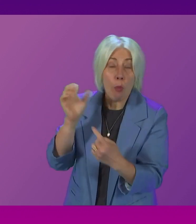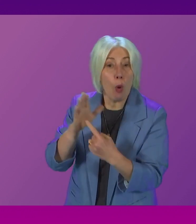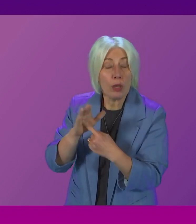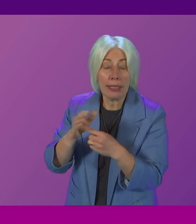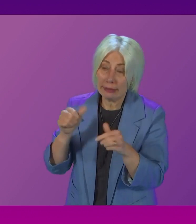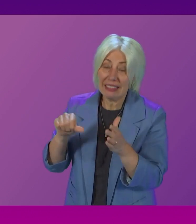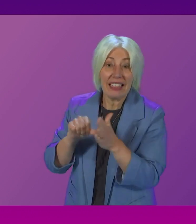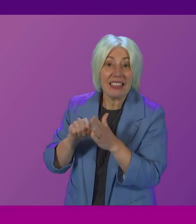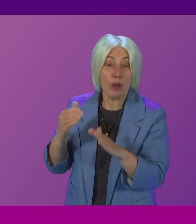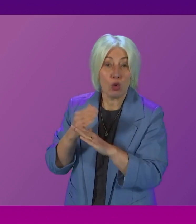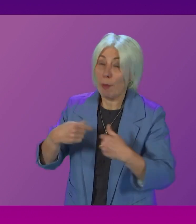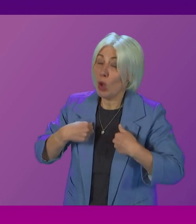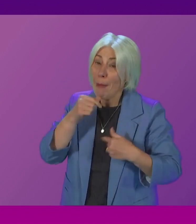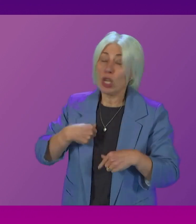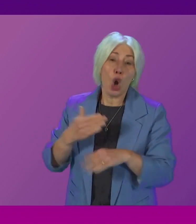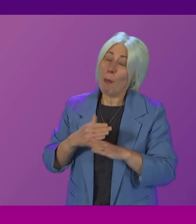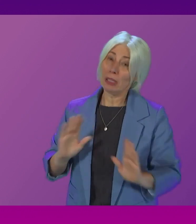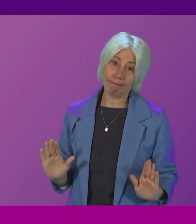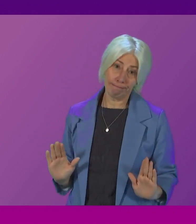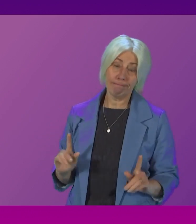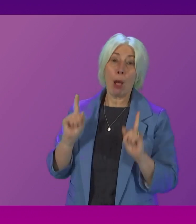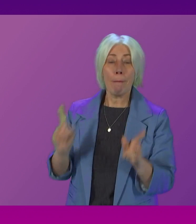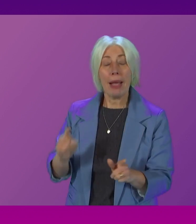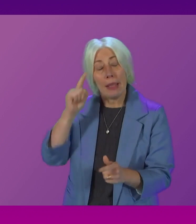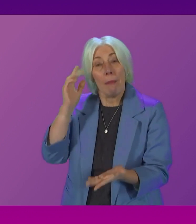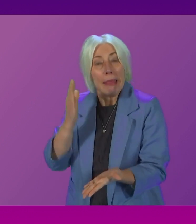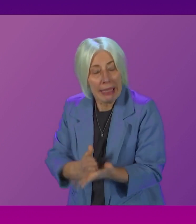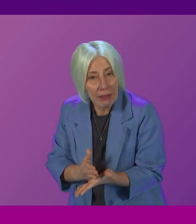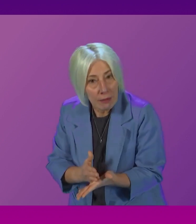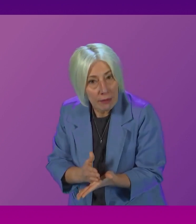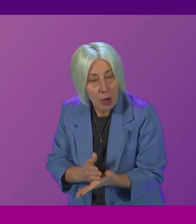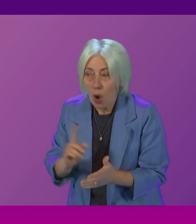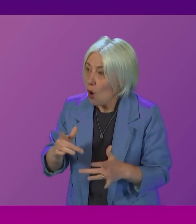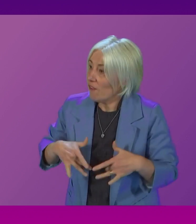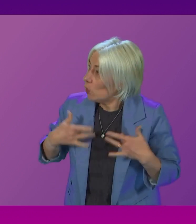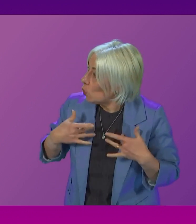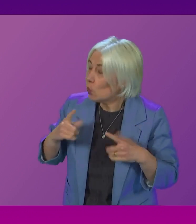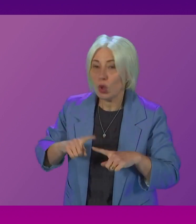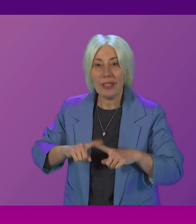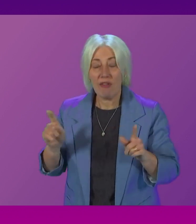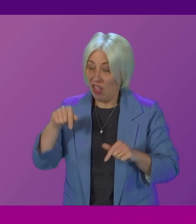not a matter for me. I believe that, no matter what our different views on that legislation or